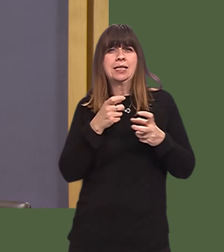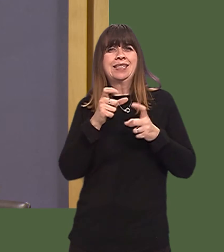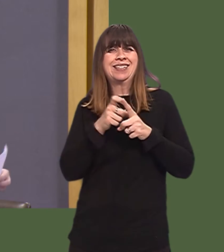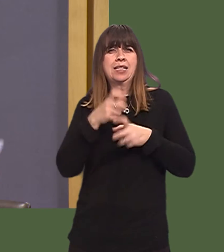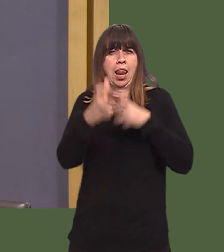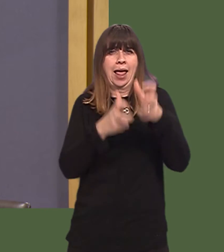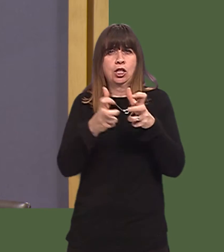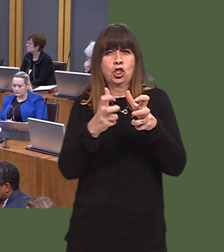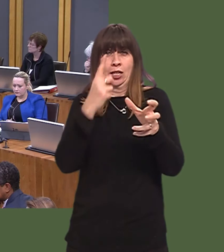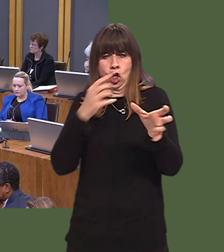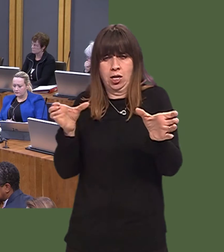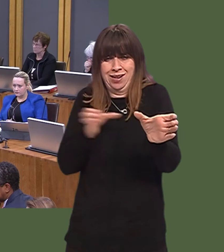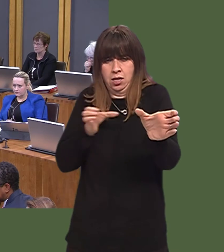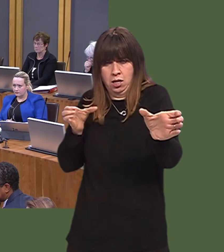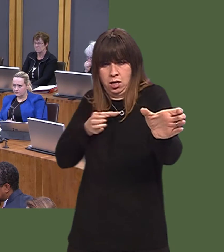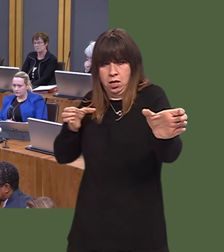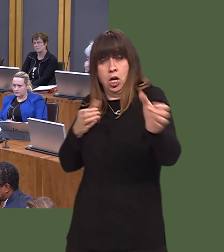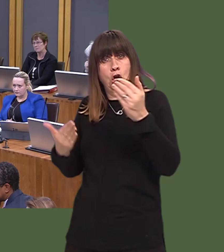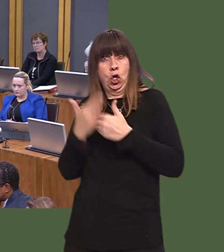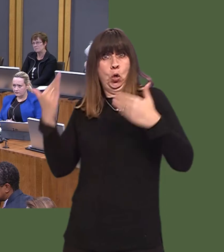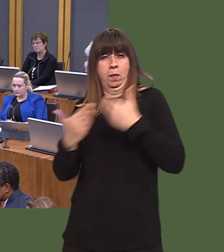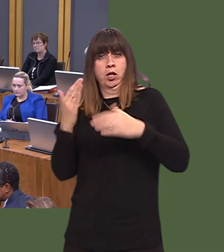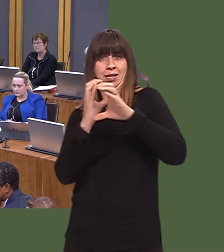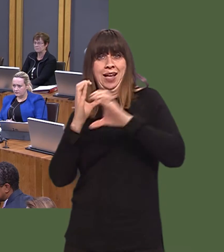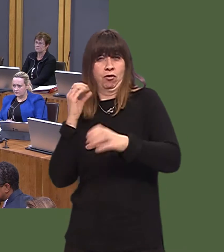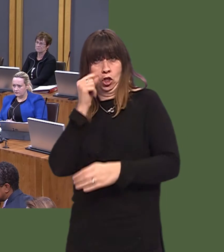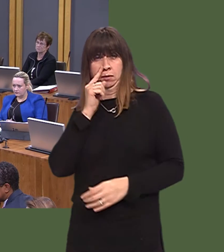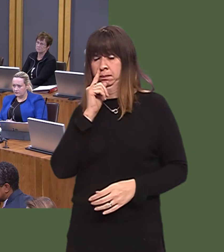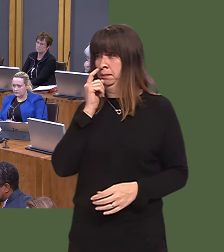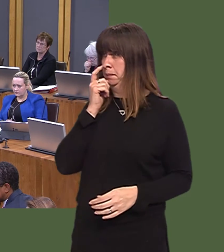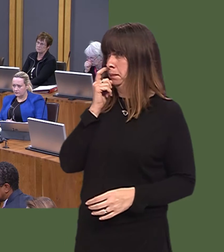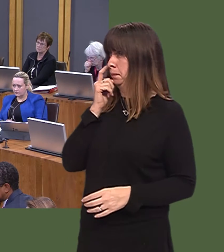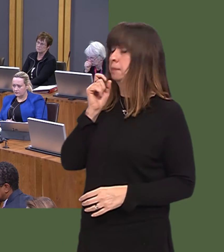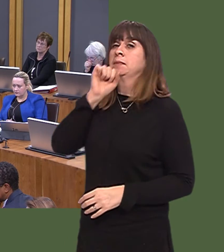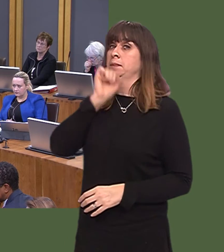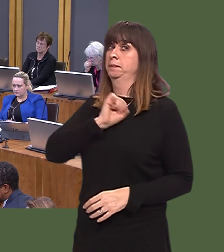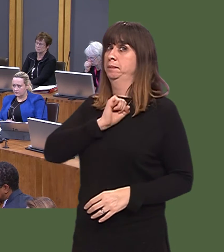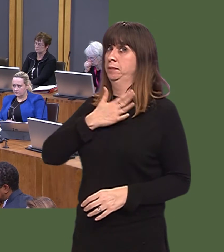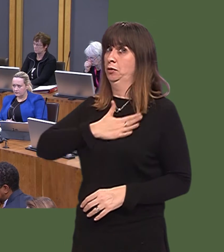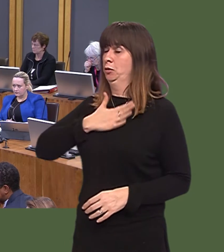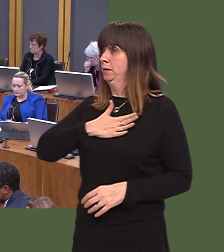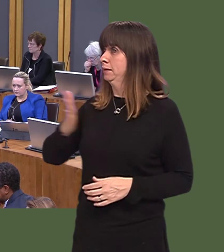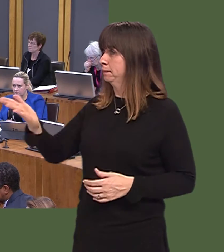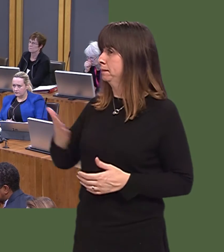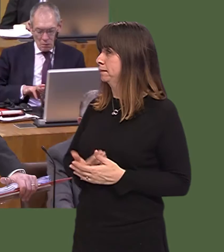Carwyn Jones: The difficulty we have is that we work with Arriva, thatís true, but, in